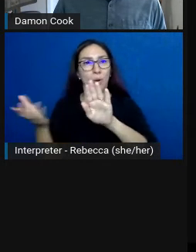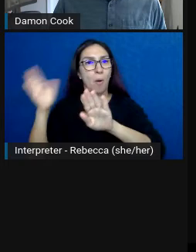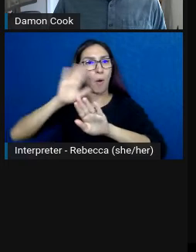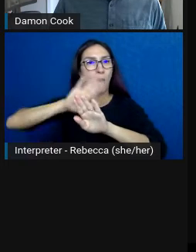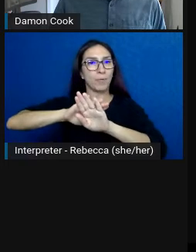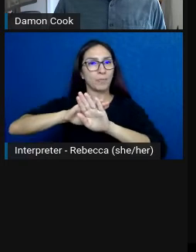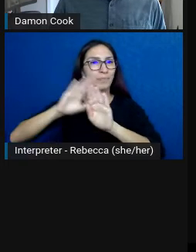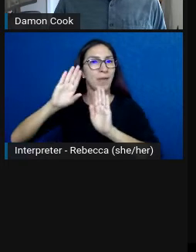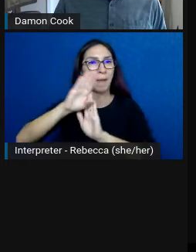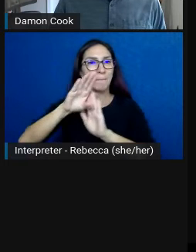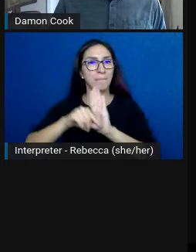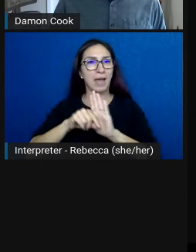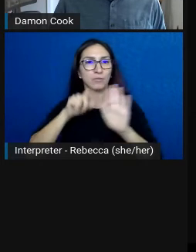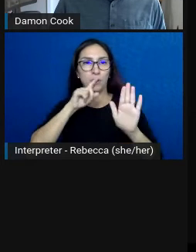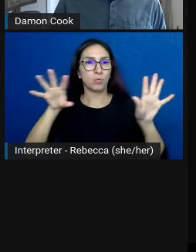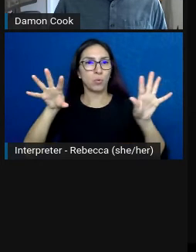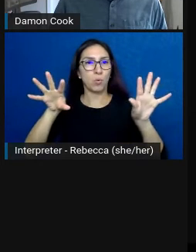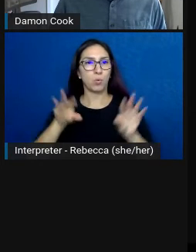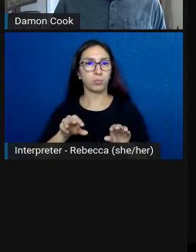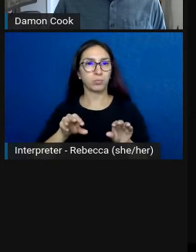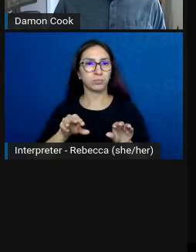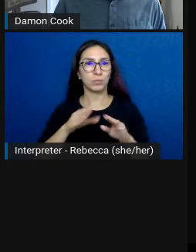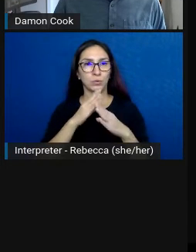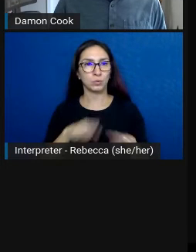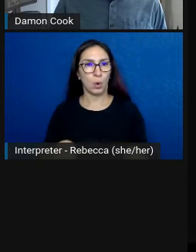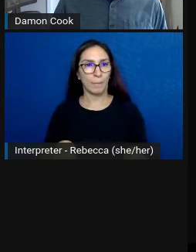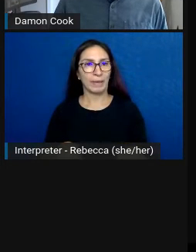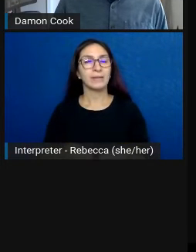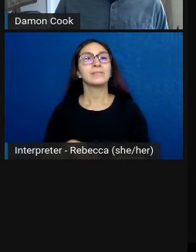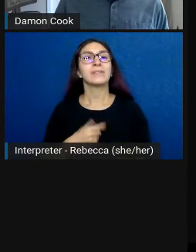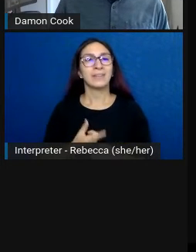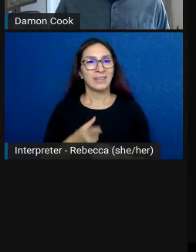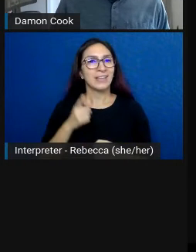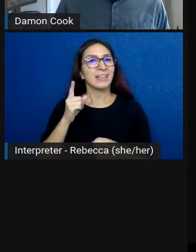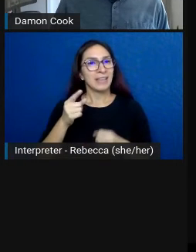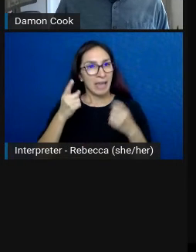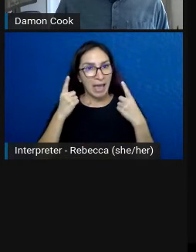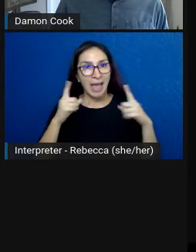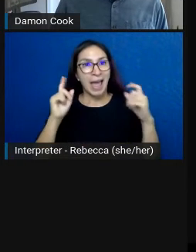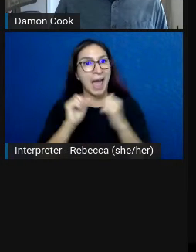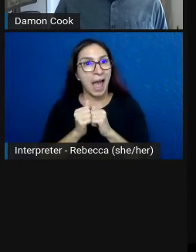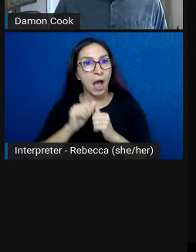This can be achieved by assigning an ARIA-modal true to the wrapping dialog element.